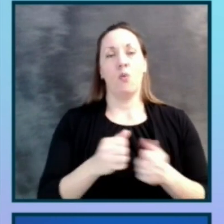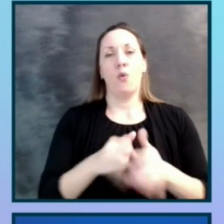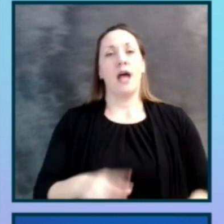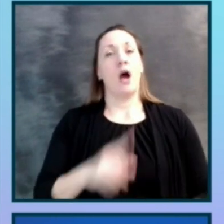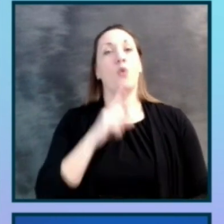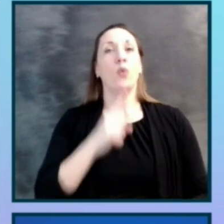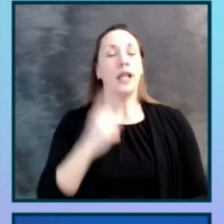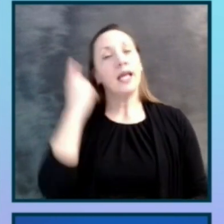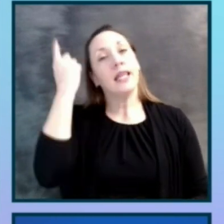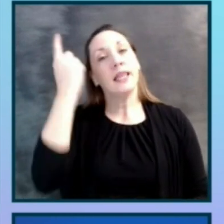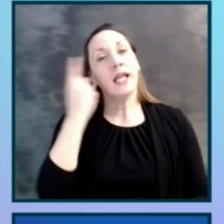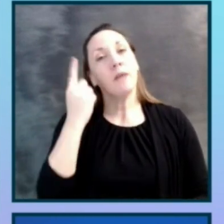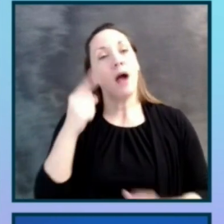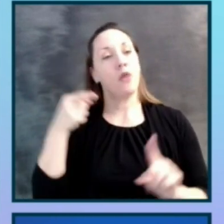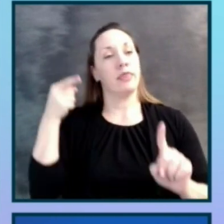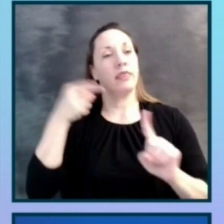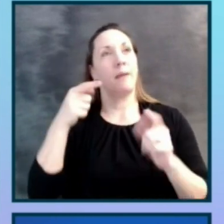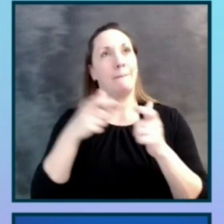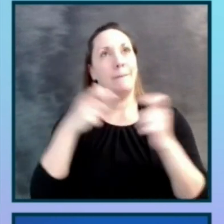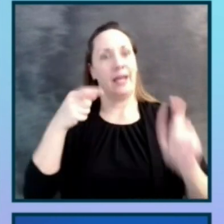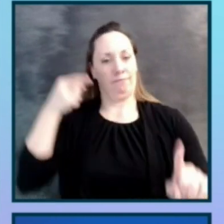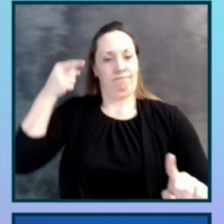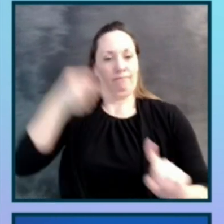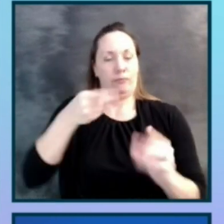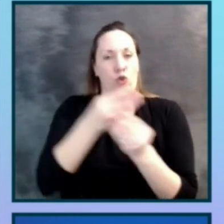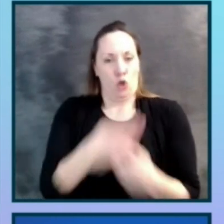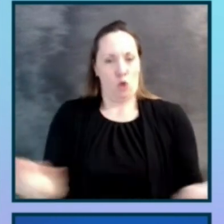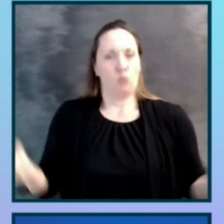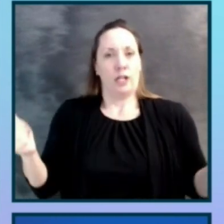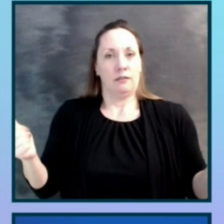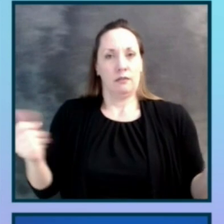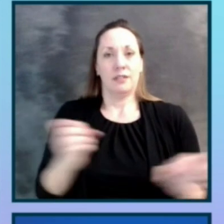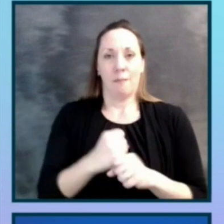about what is the big solution here that's gonna make a difference and it's a challenge.